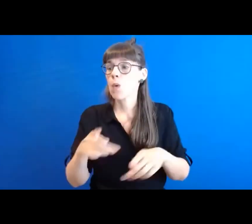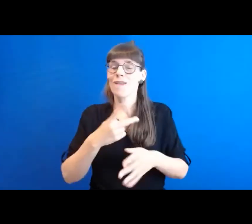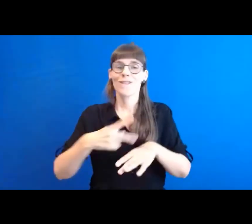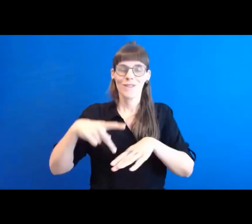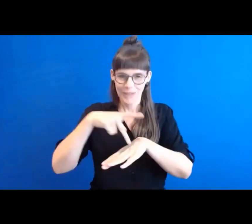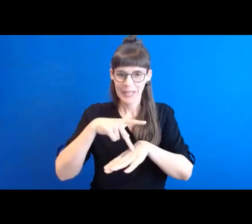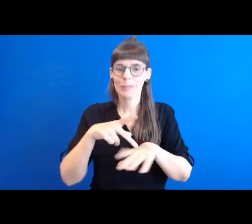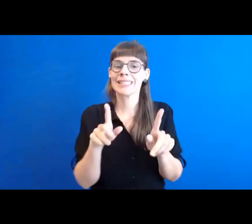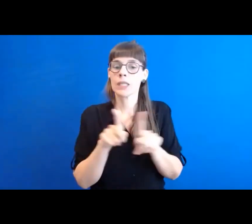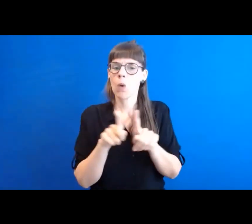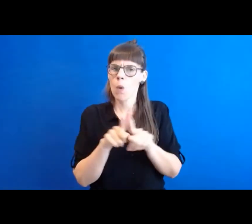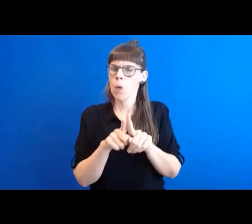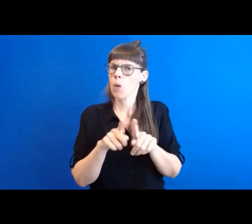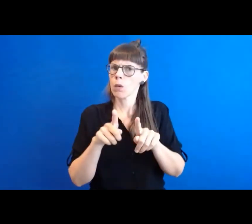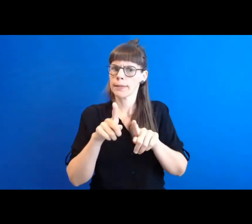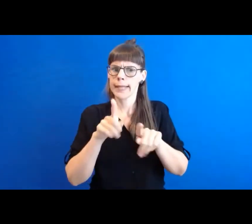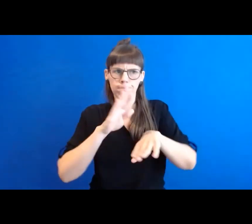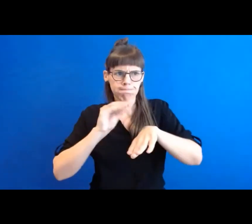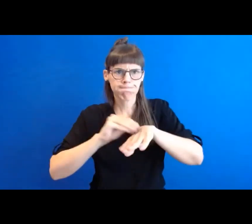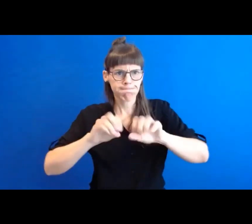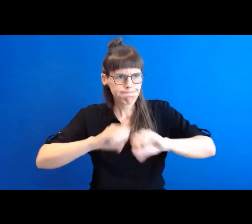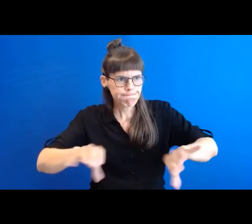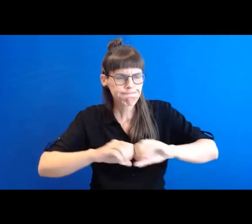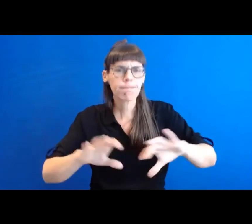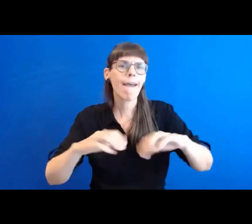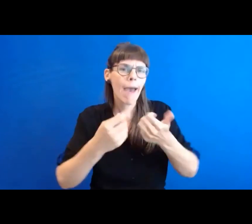in Burkina fossa using radio messages or in the Philippine